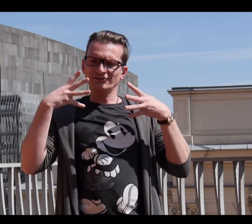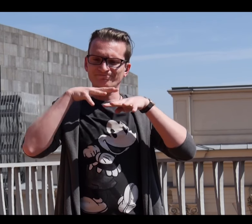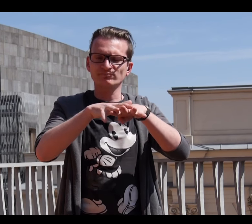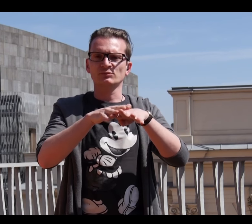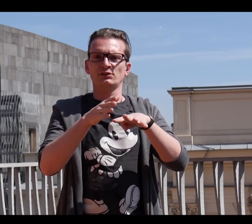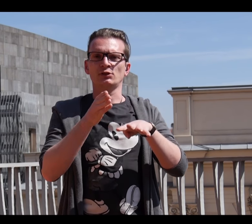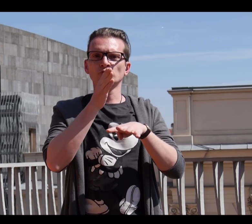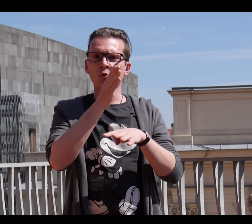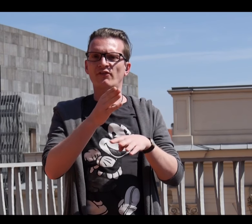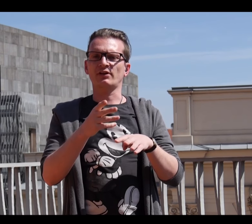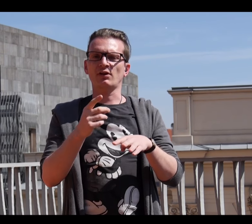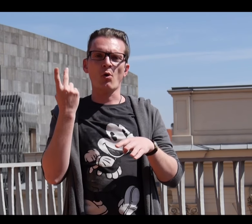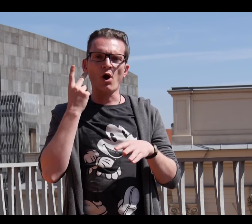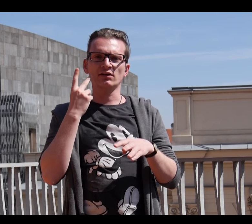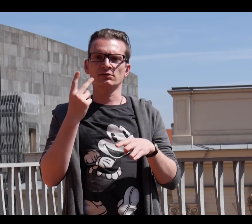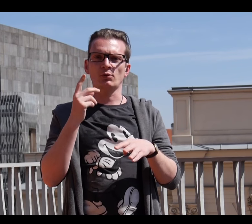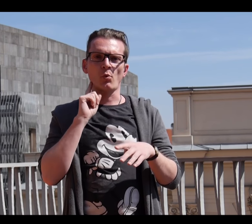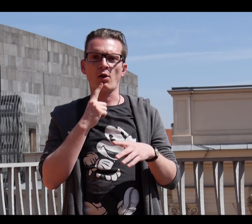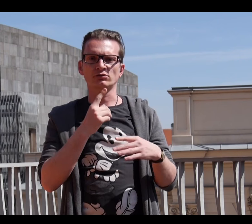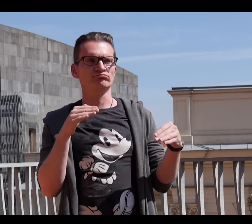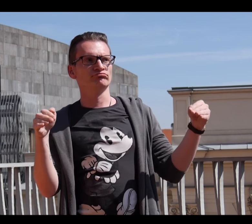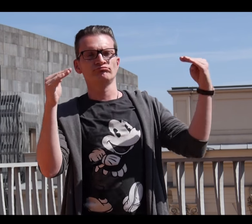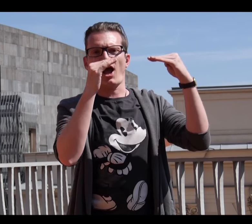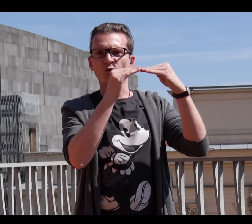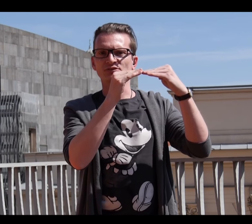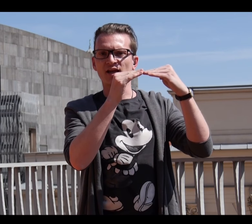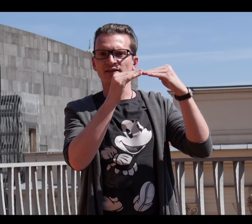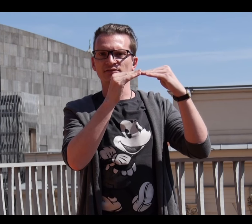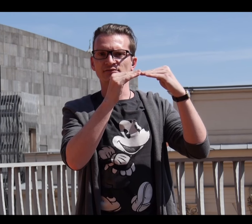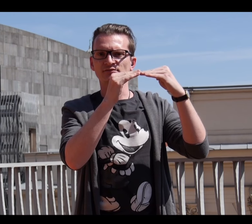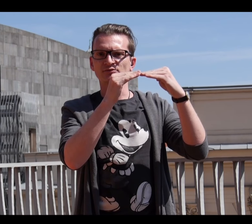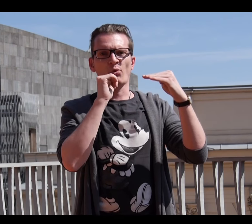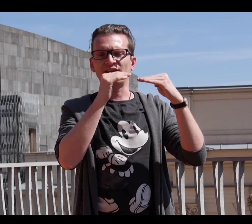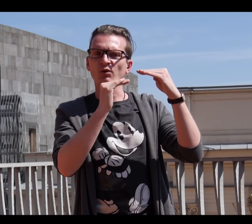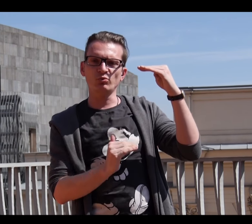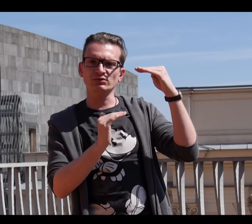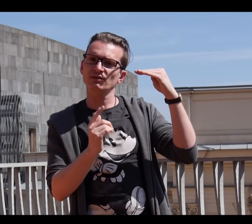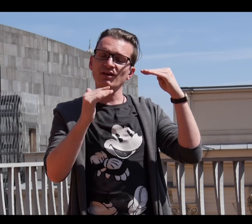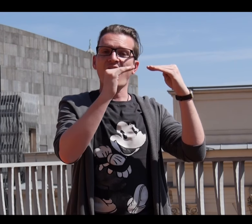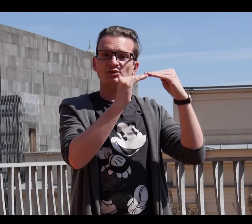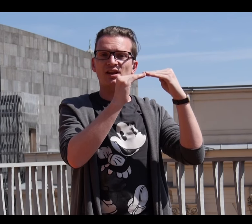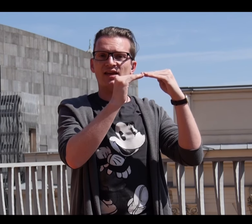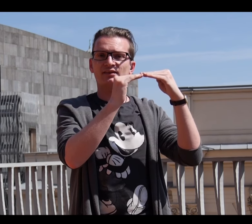My wish for the future is, that Deaf and hearing people meet as equals, that we are treated equally.